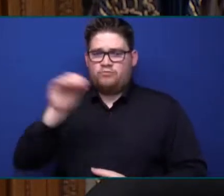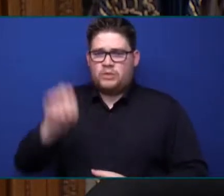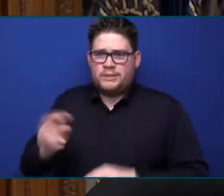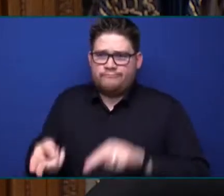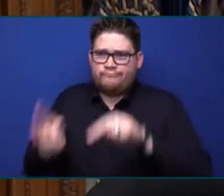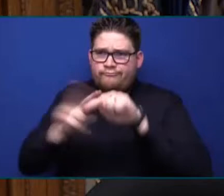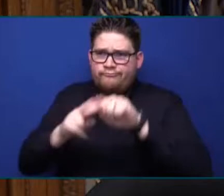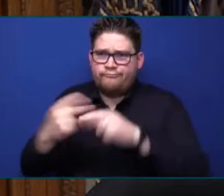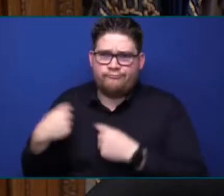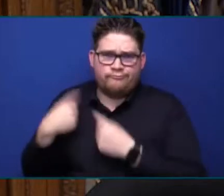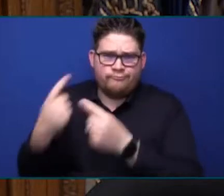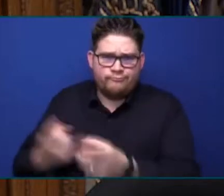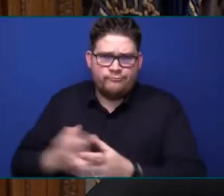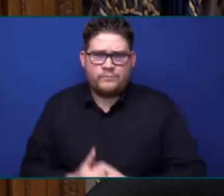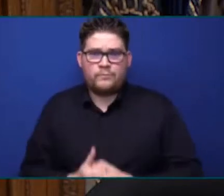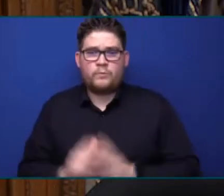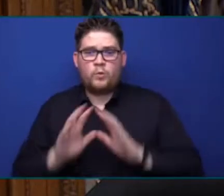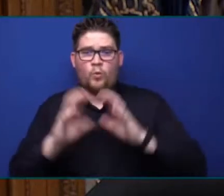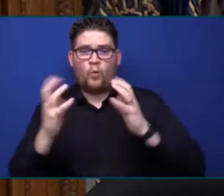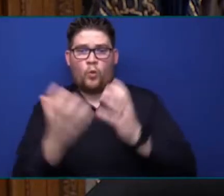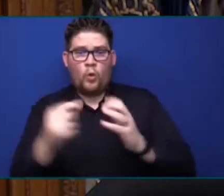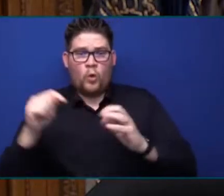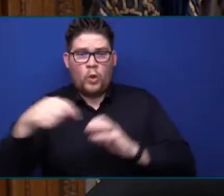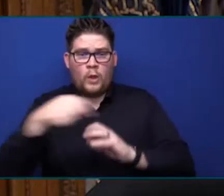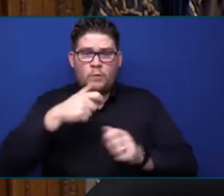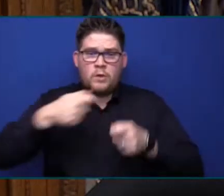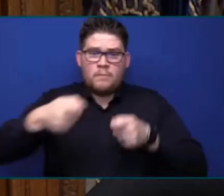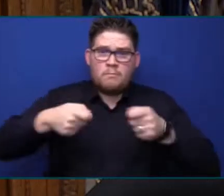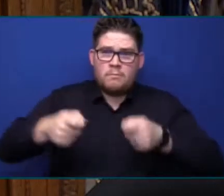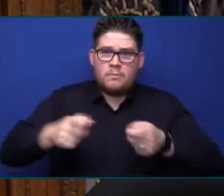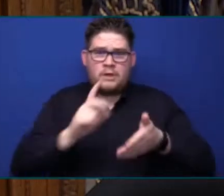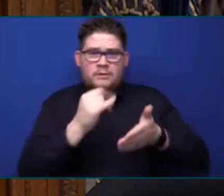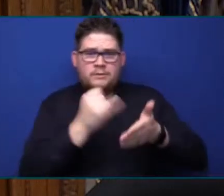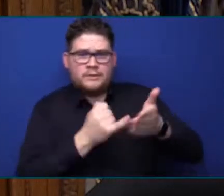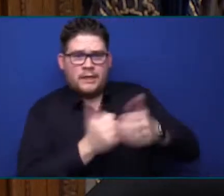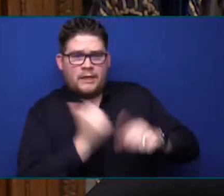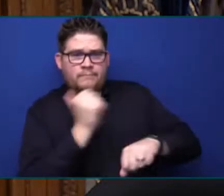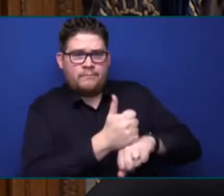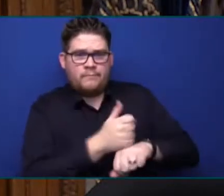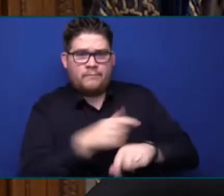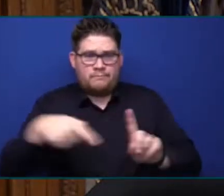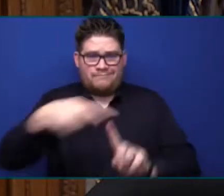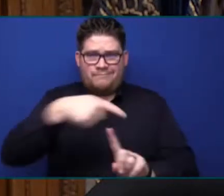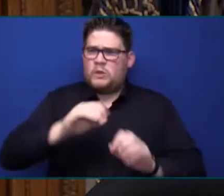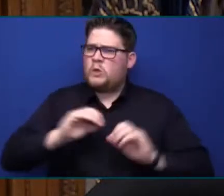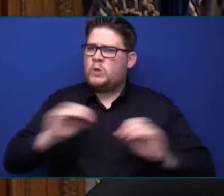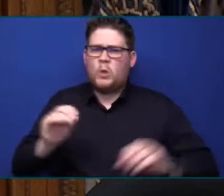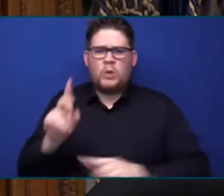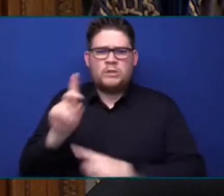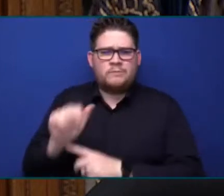increased barriers, stigma and discrimination for those living with a disability. One of the goals